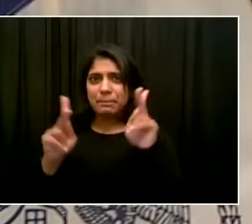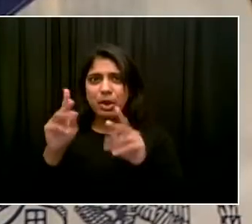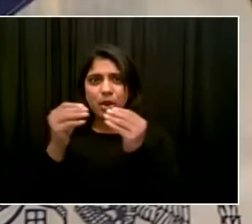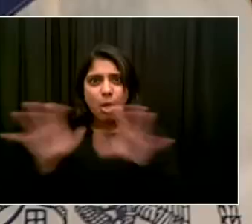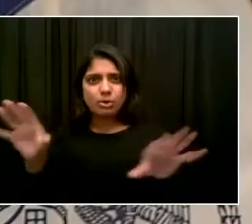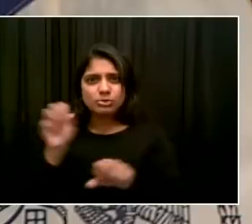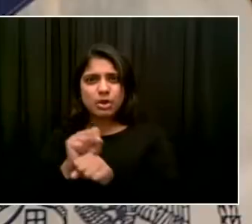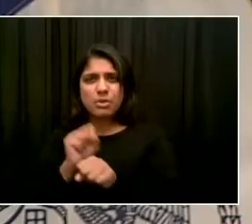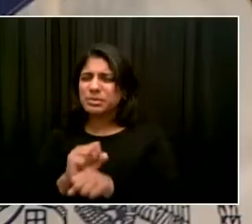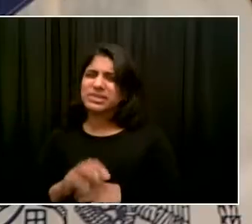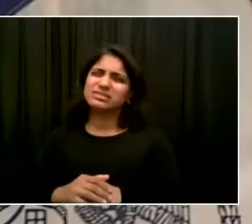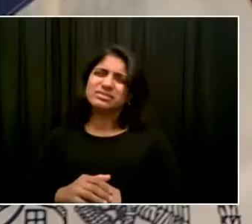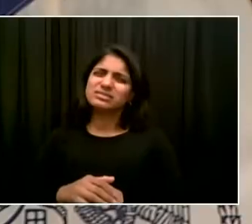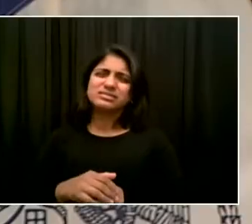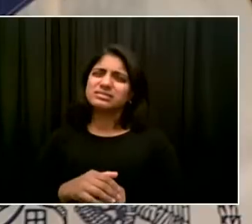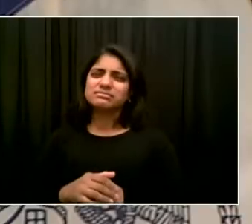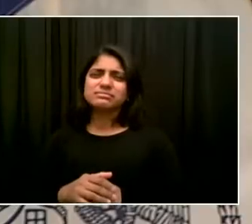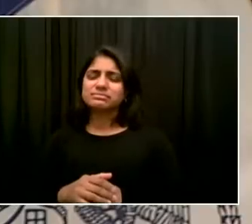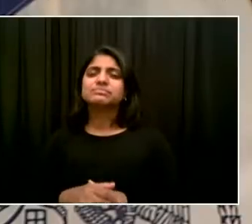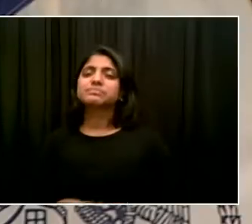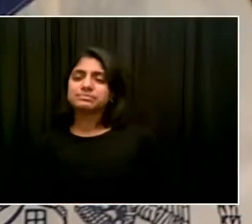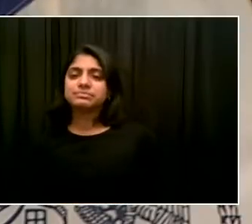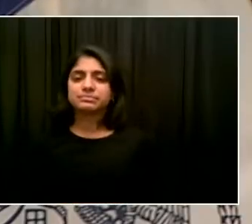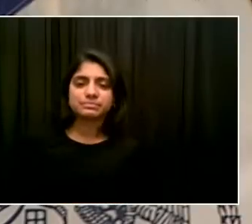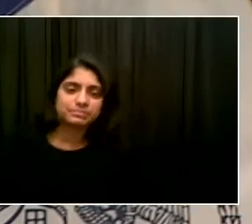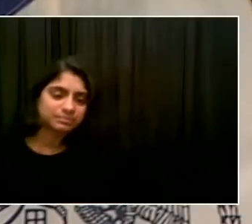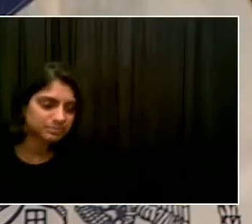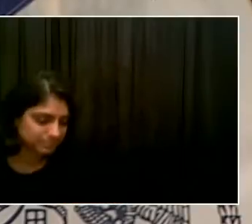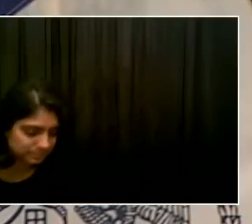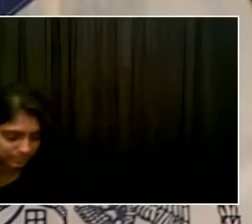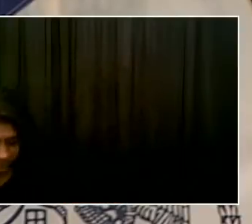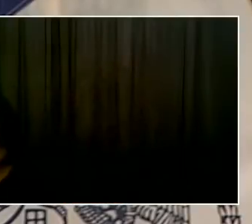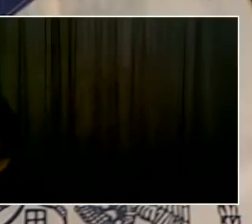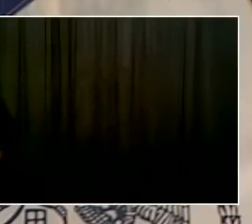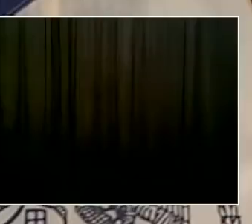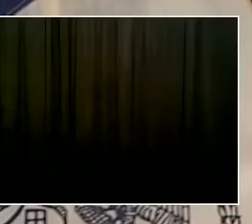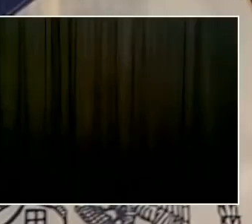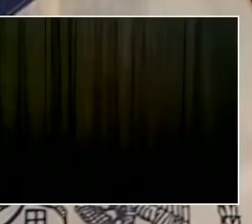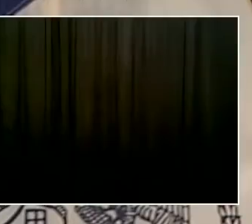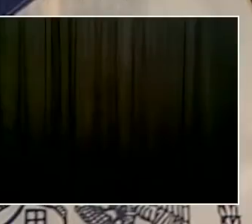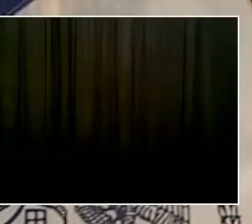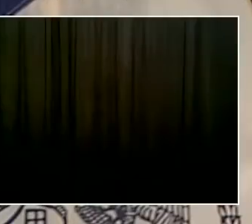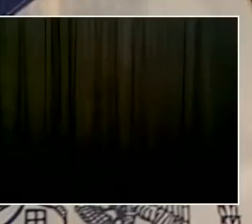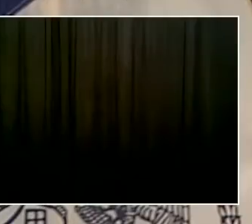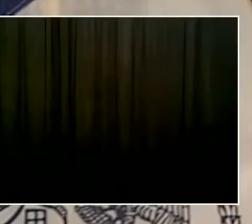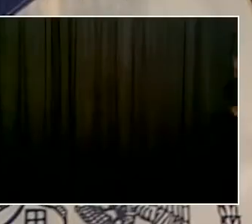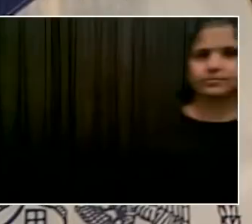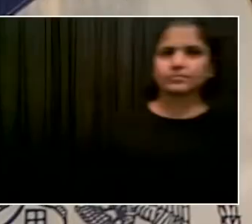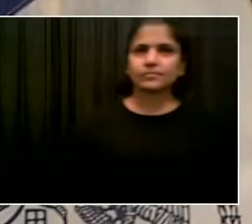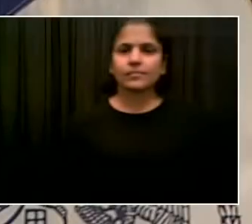THEIR LIVELIHOODS. I BELIEVE THIS POLICY WILL BE PROVEN RIGHT AS ALL OTHER MANDATES HAVE HAPPENED.